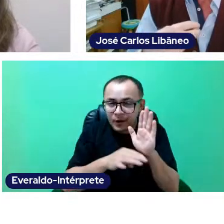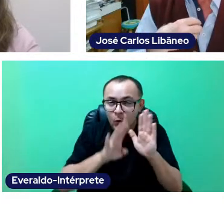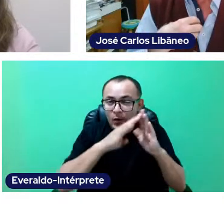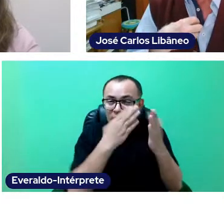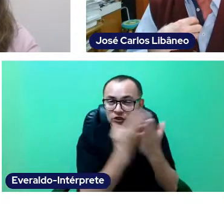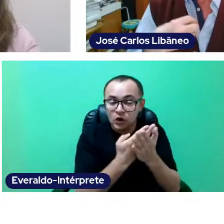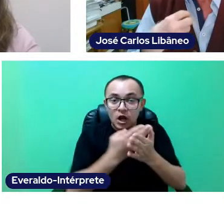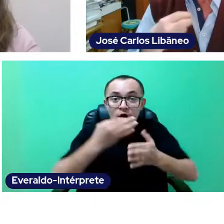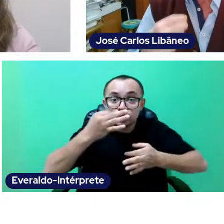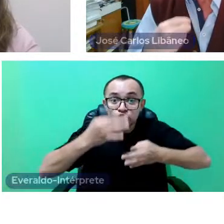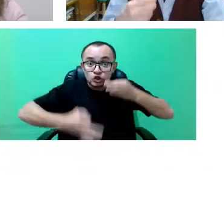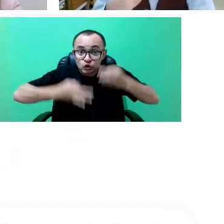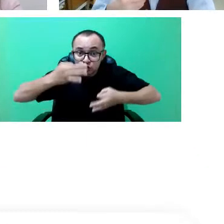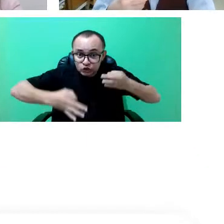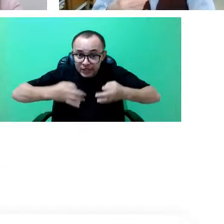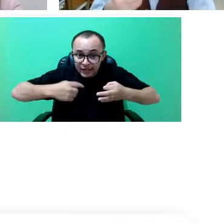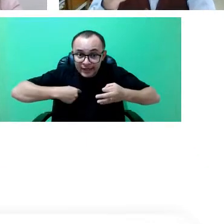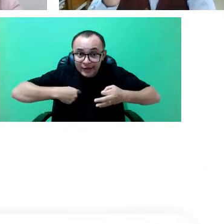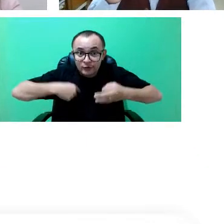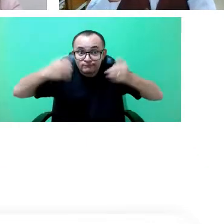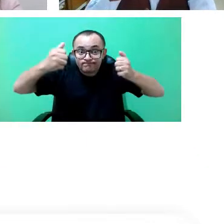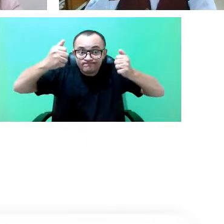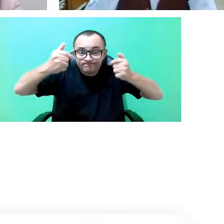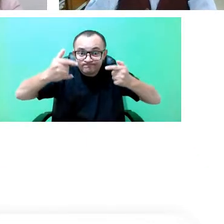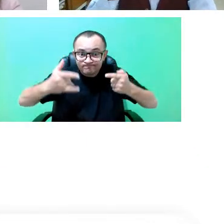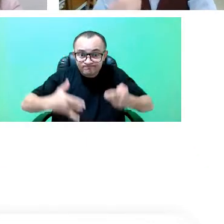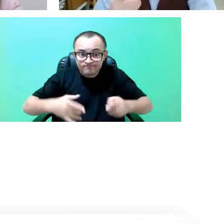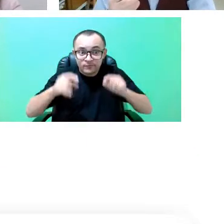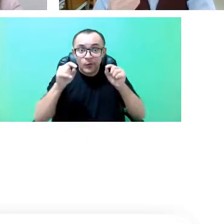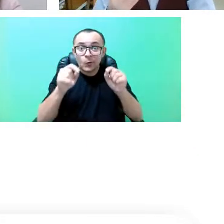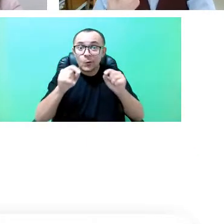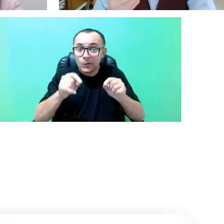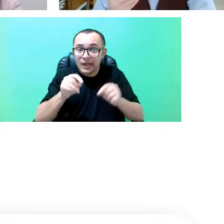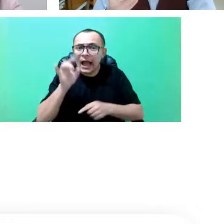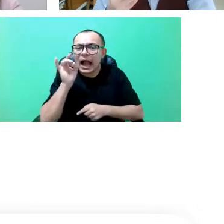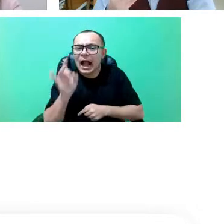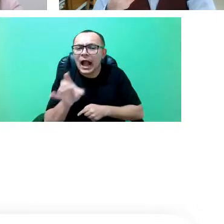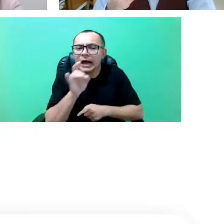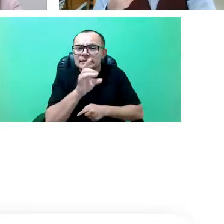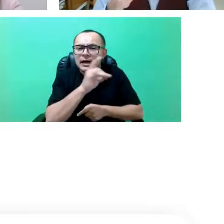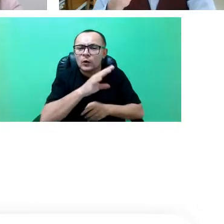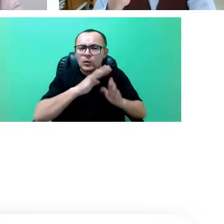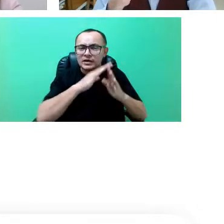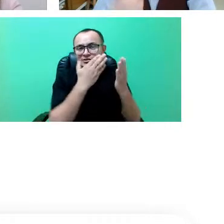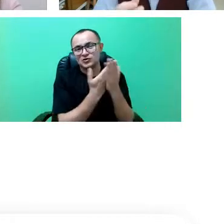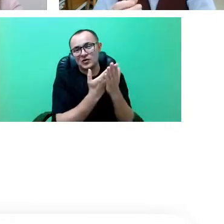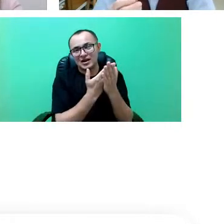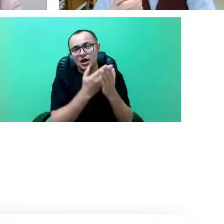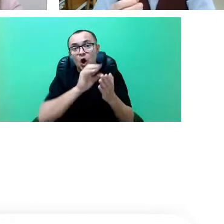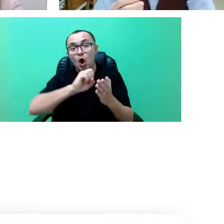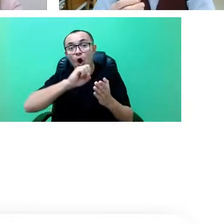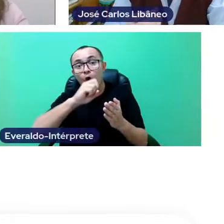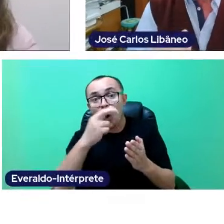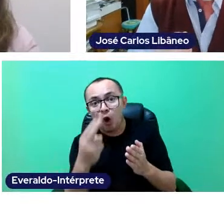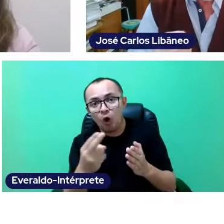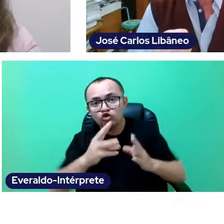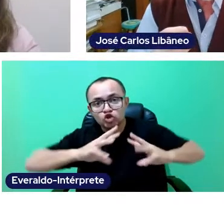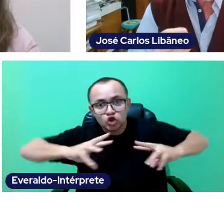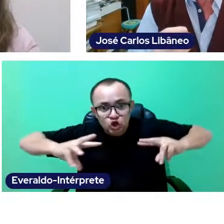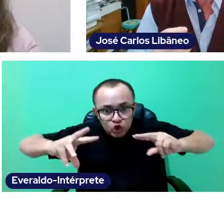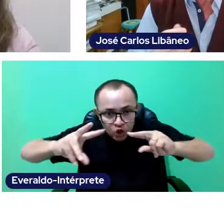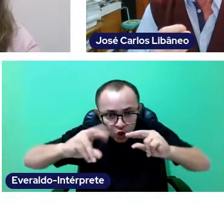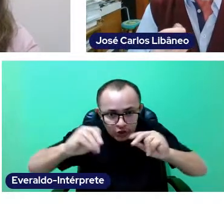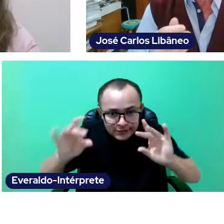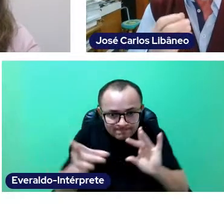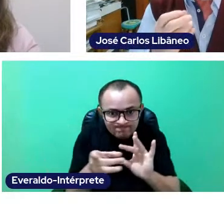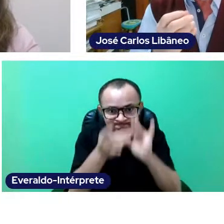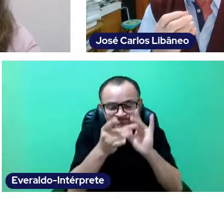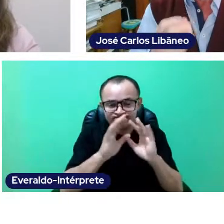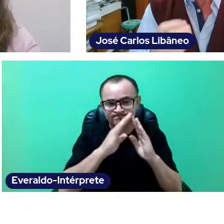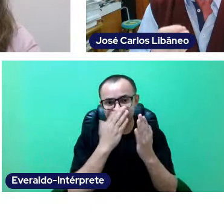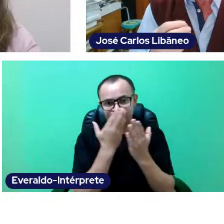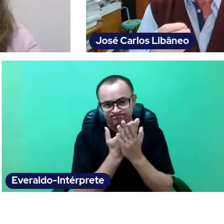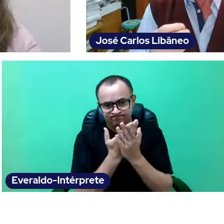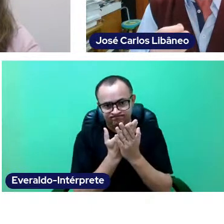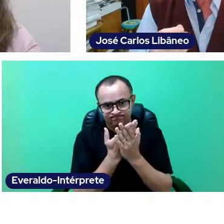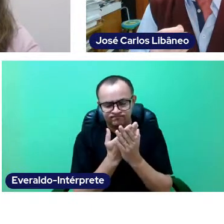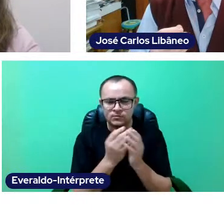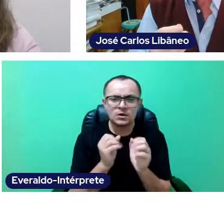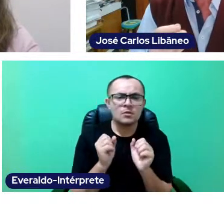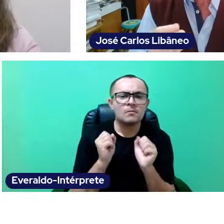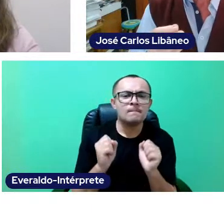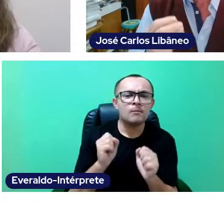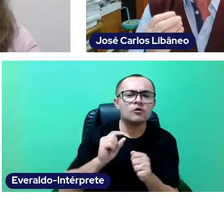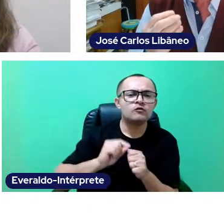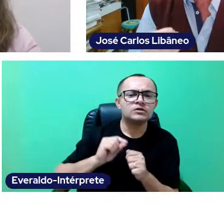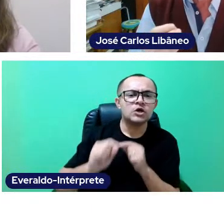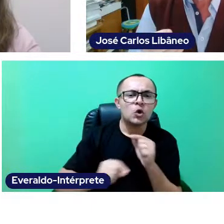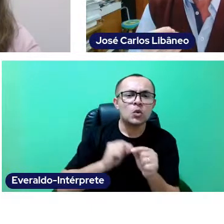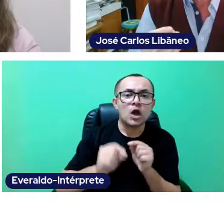I would tell you that each school, or each group of schools in a city, should formulate a common curriculum.